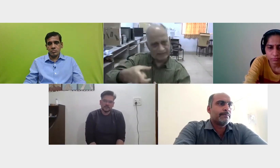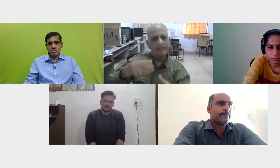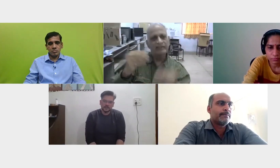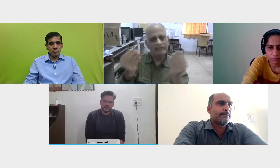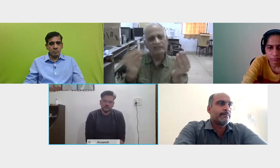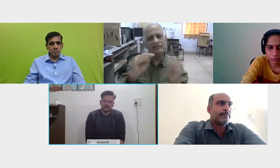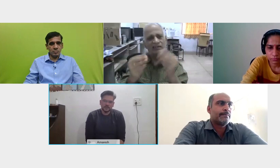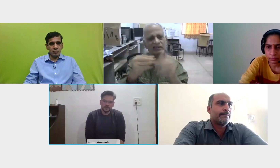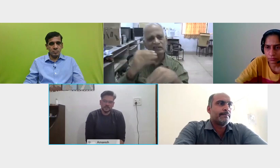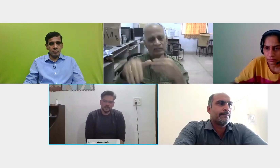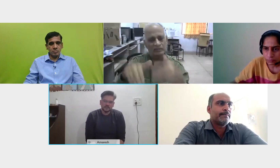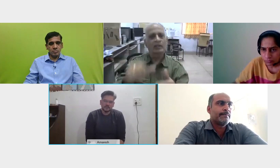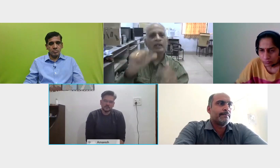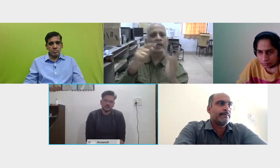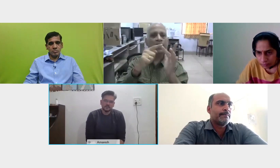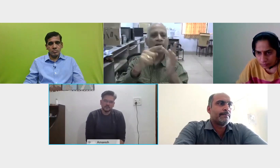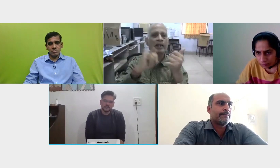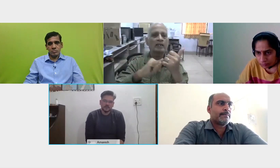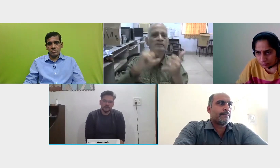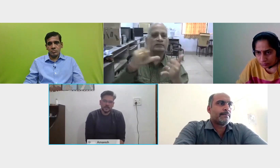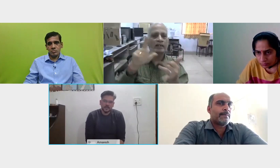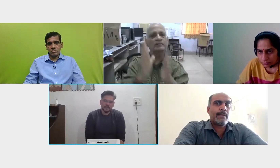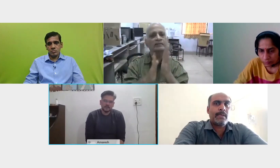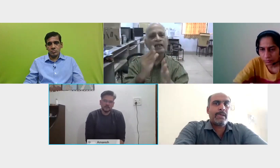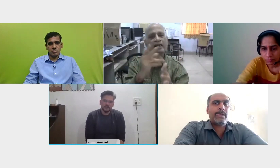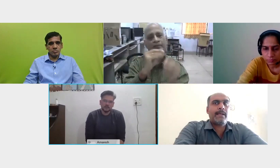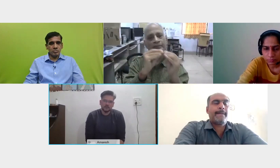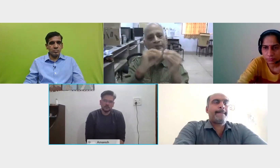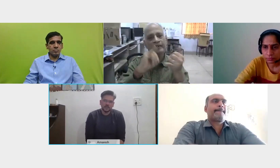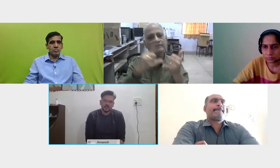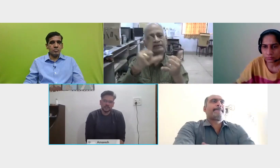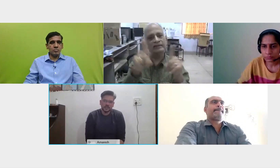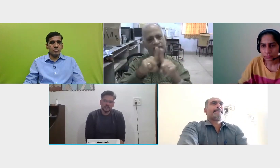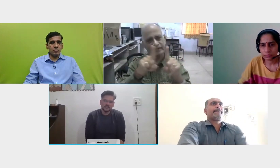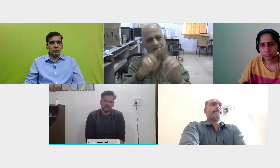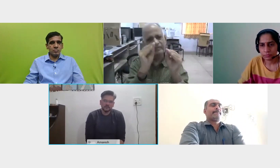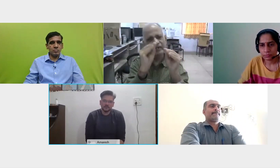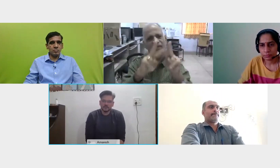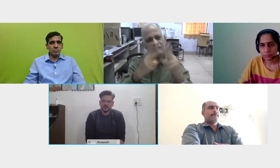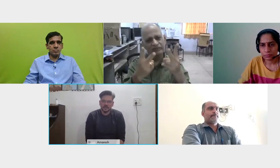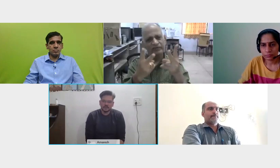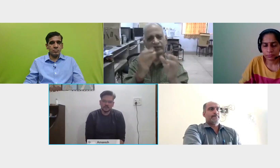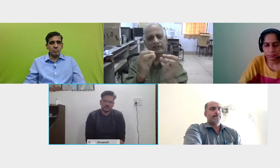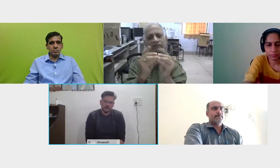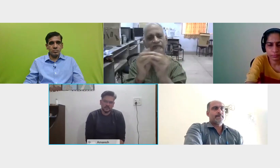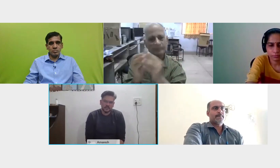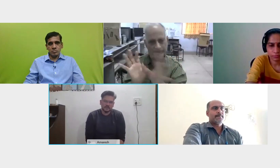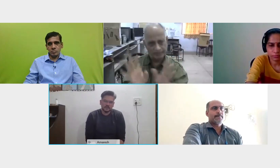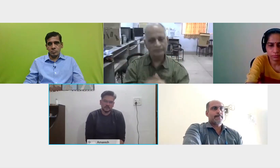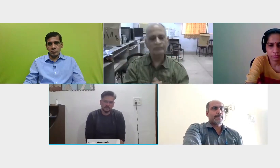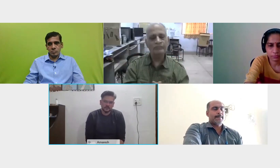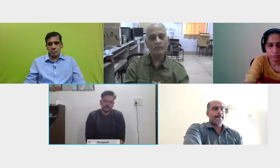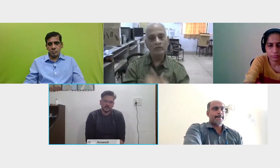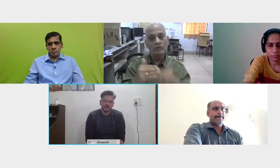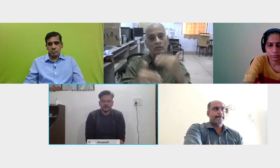that British people were using so, for example, A, O and J some of those letters were signed